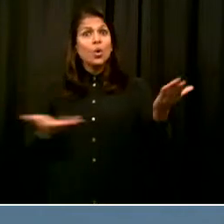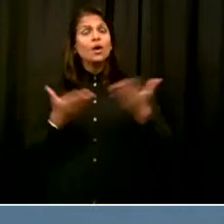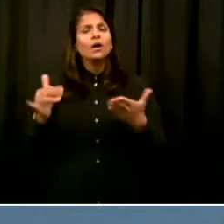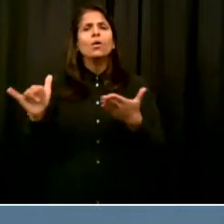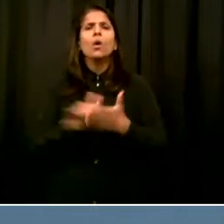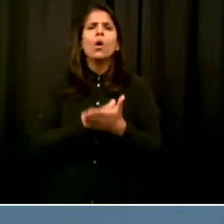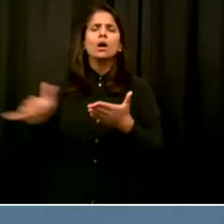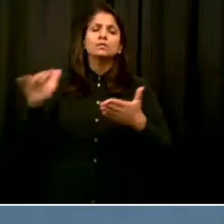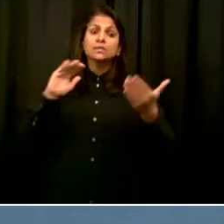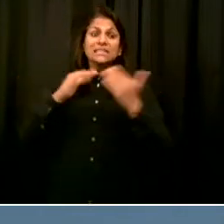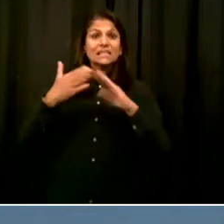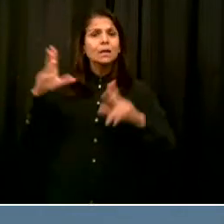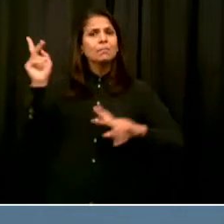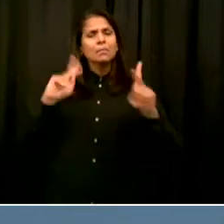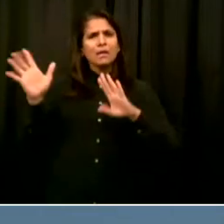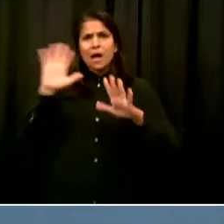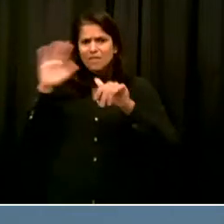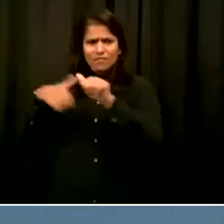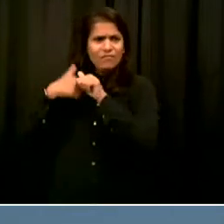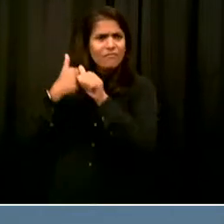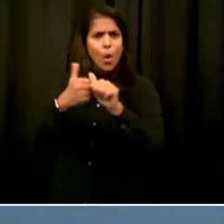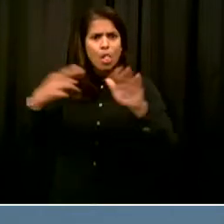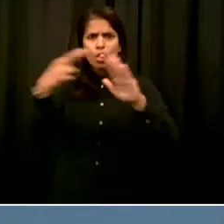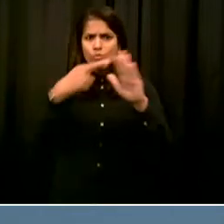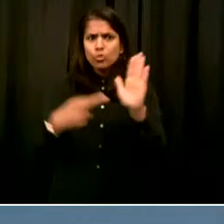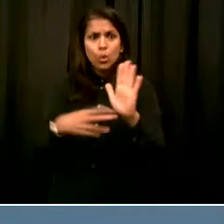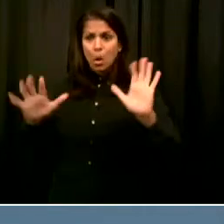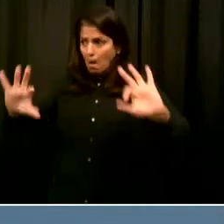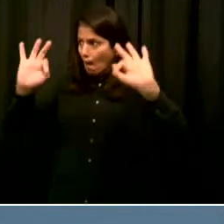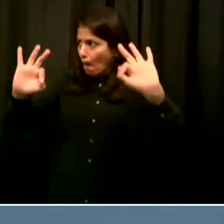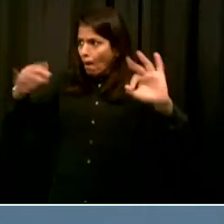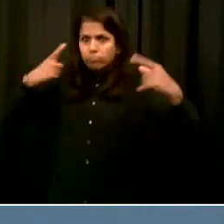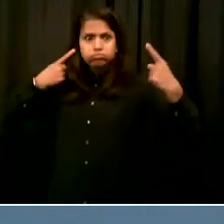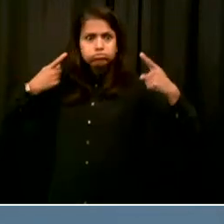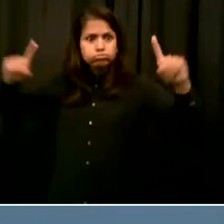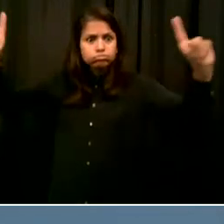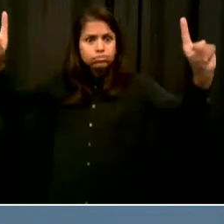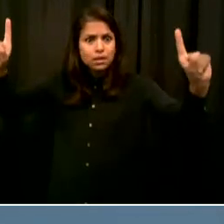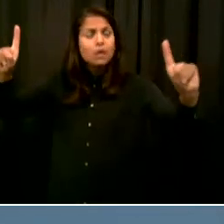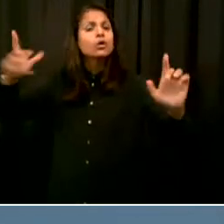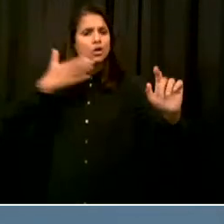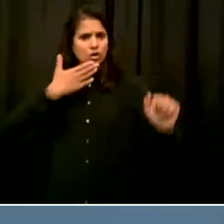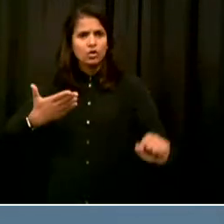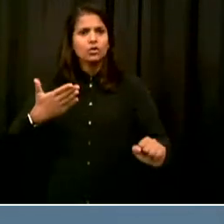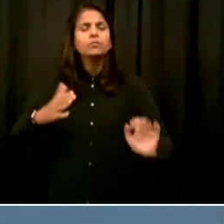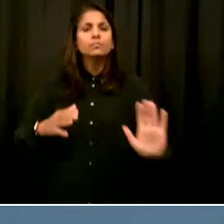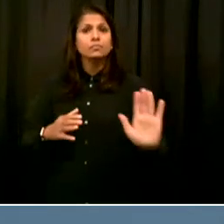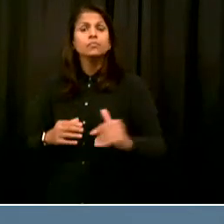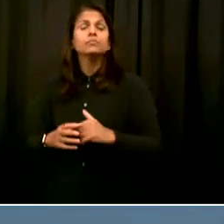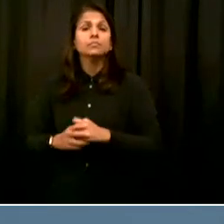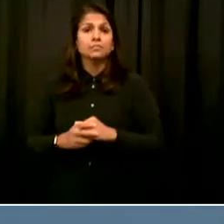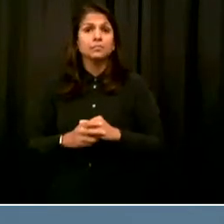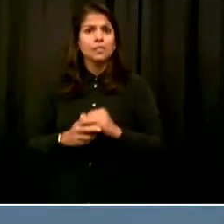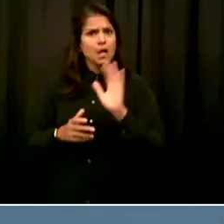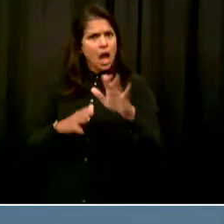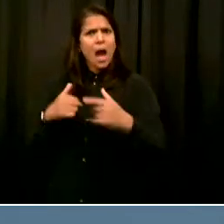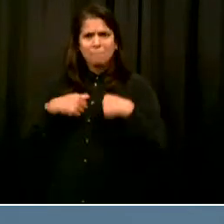TO SAFELY STAY AT HOME OR COME TO OUR HOTEL, THE OUTCOME IS WE HAVE SOME OF THE BEST COMPLIANCE RATES WITHTHCA SES